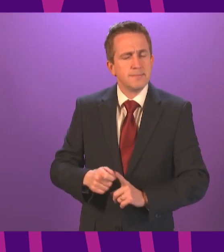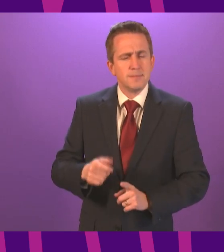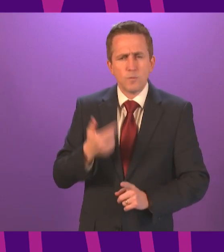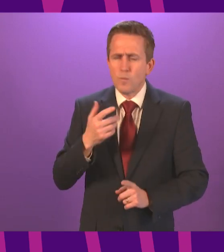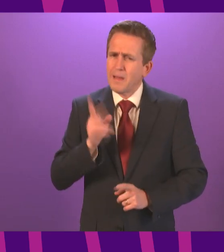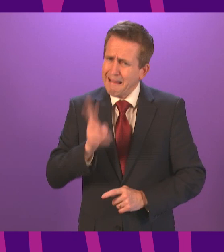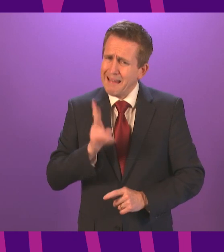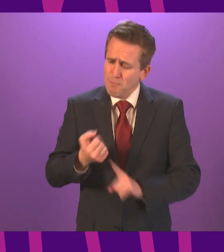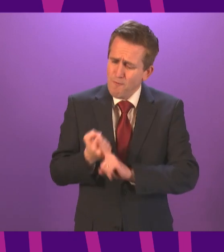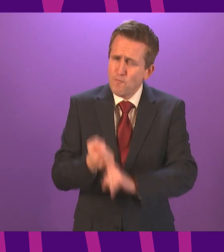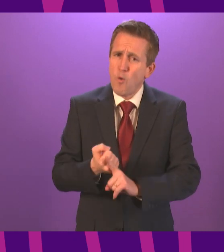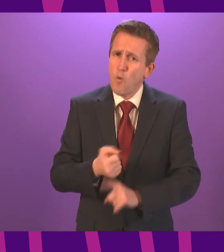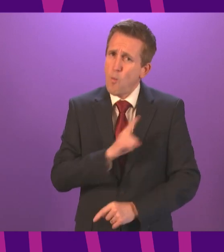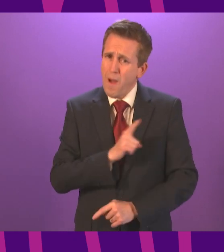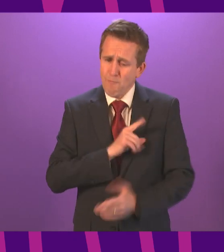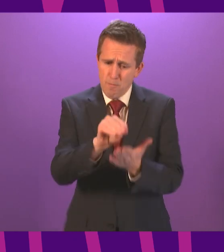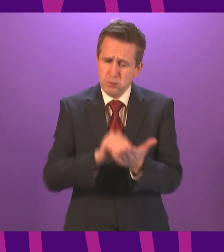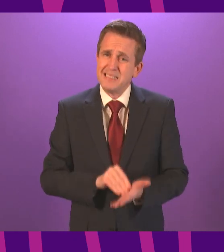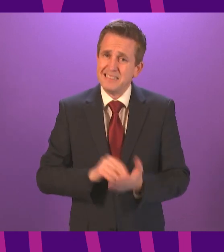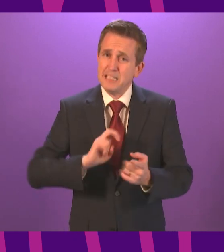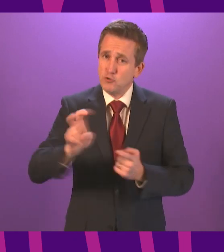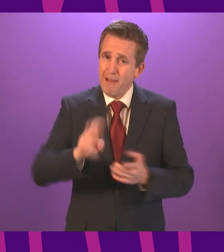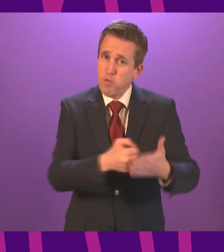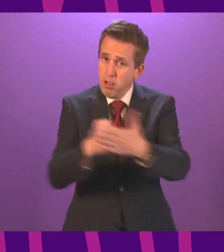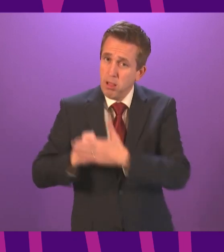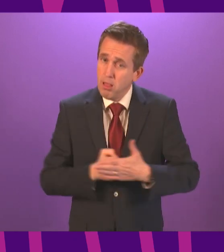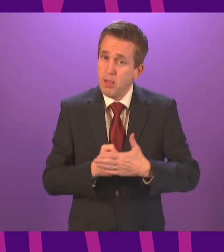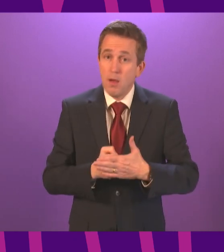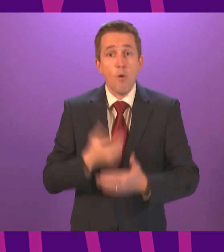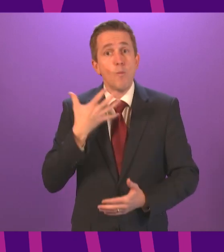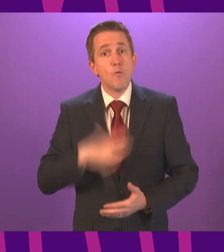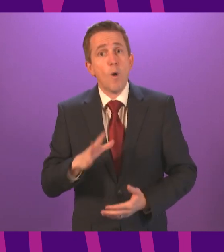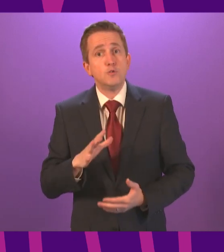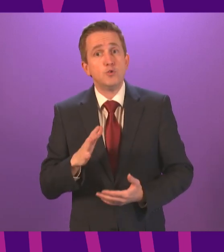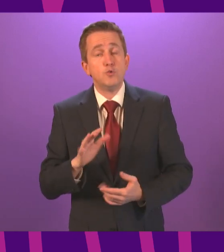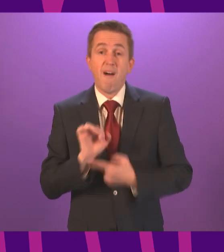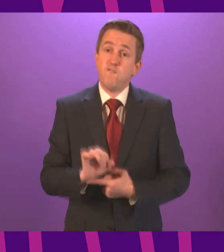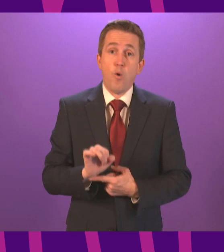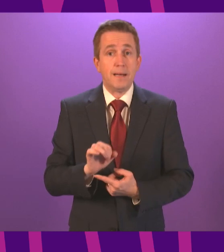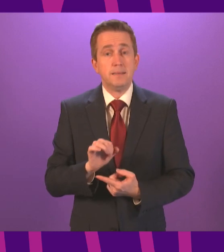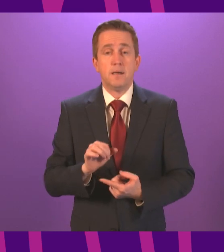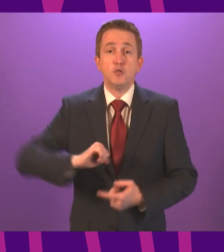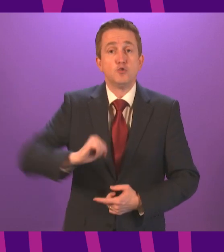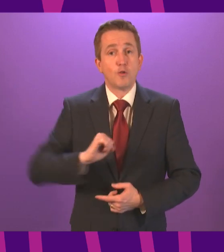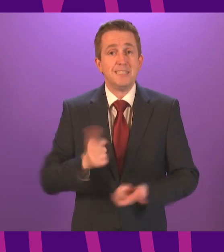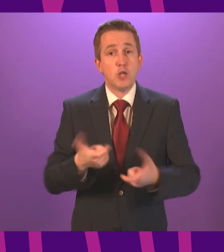We are seeking to avoid a national lockdown. The only way to take a proportionate and targeted